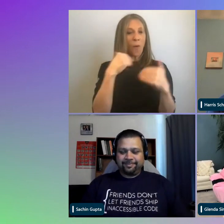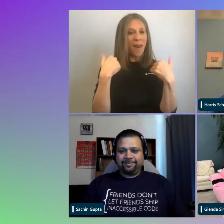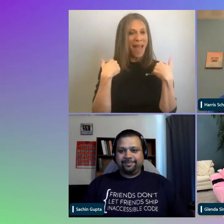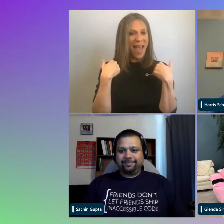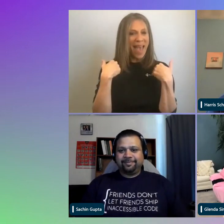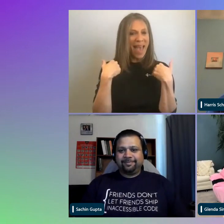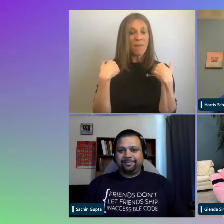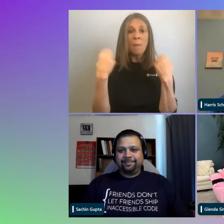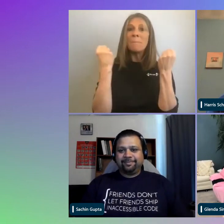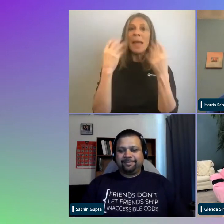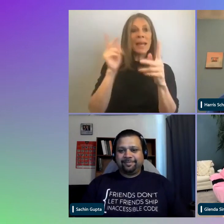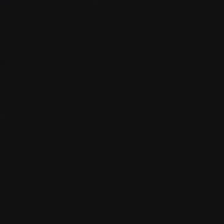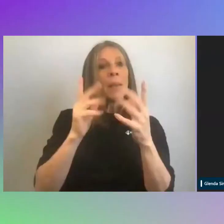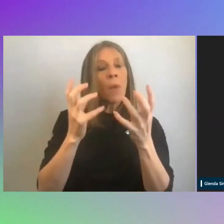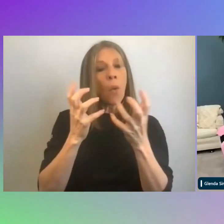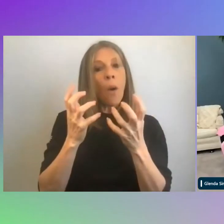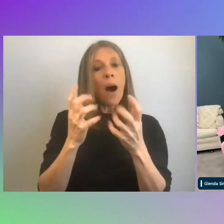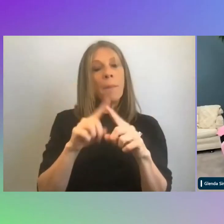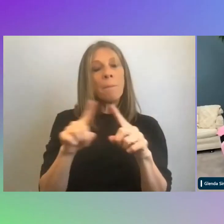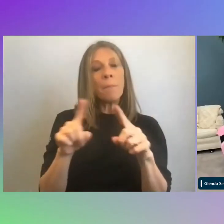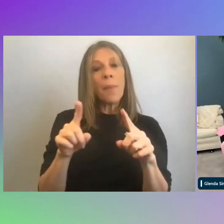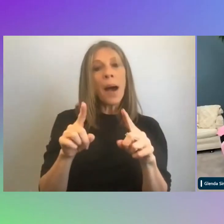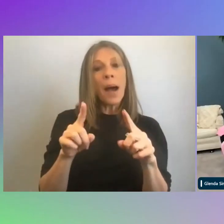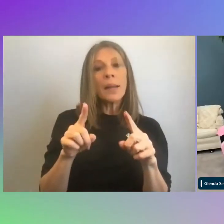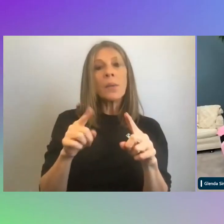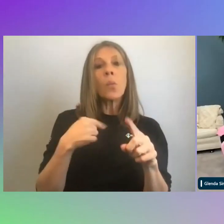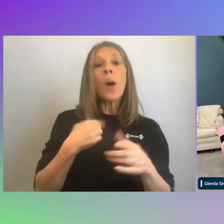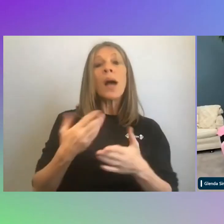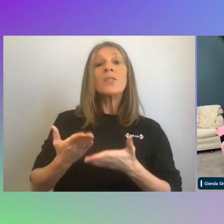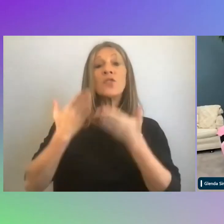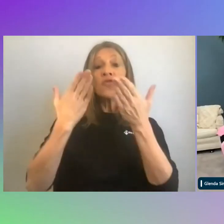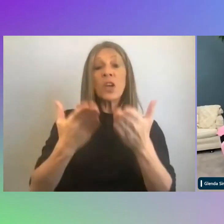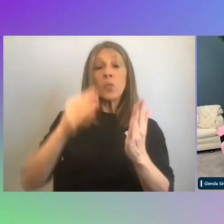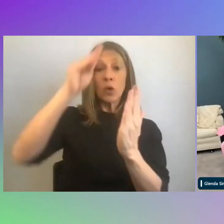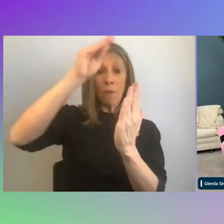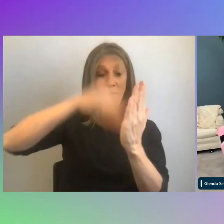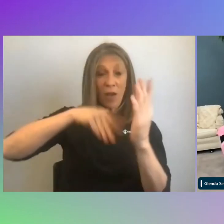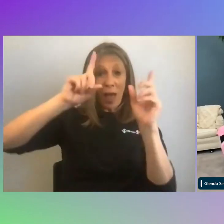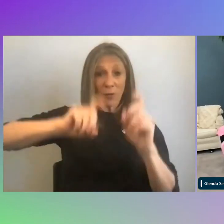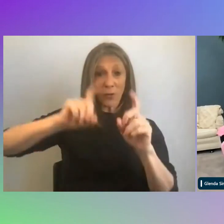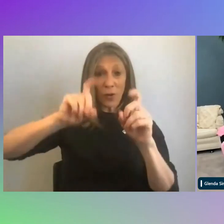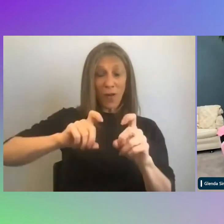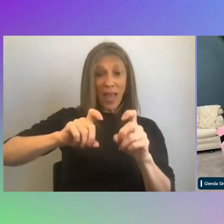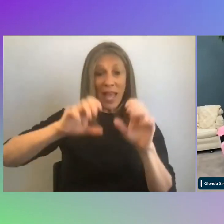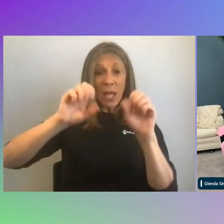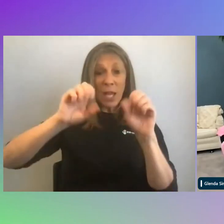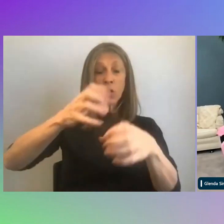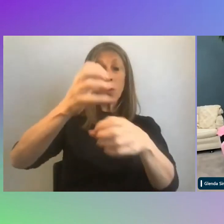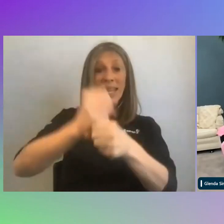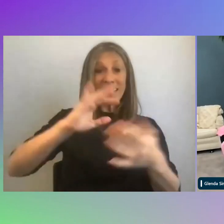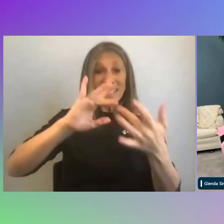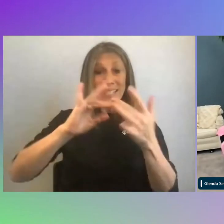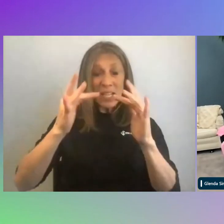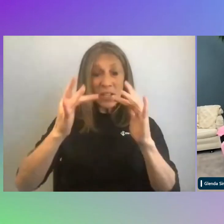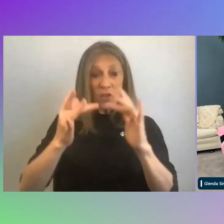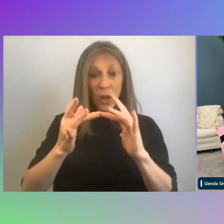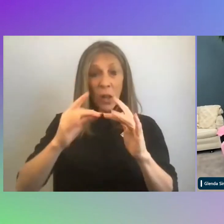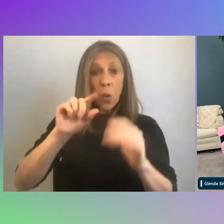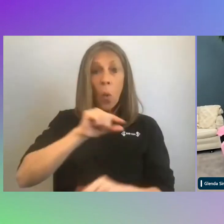of people want them. What I'll suggest is when you fill out your survey, you can get a digital equality shirt. Um, if